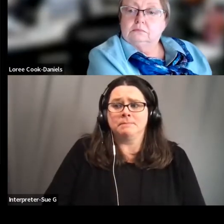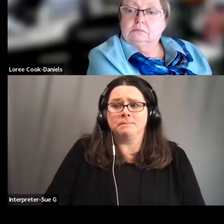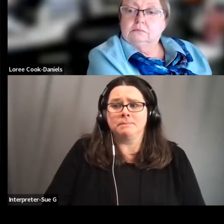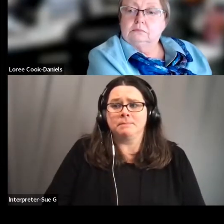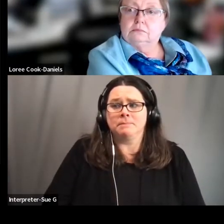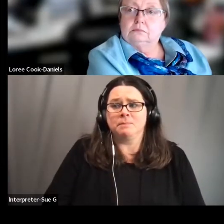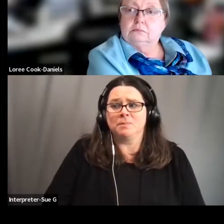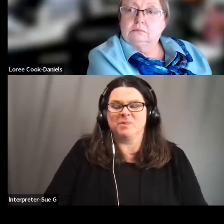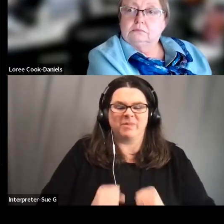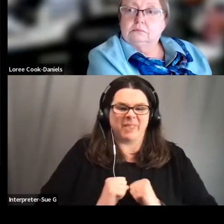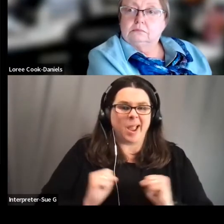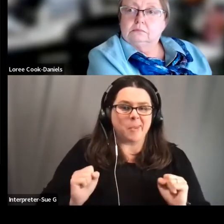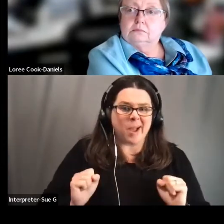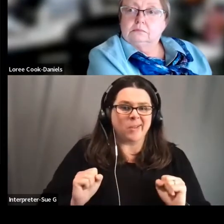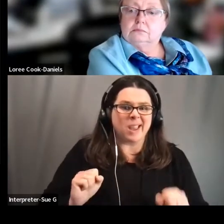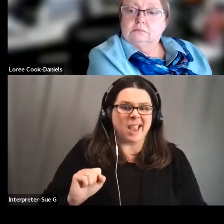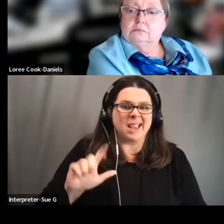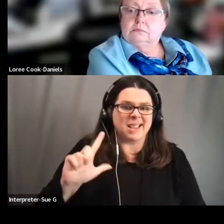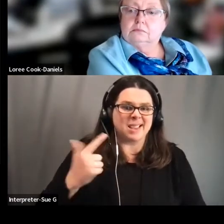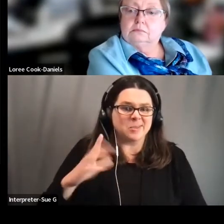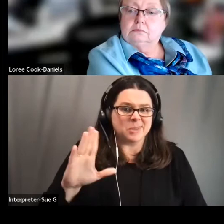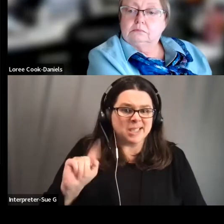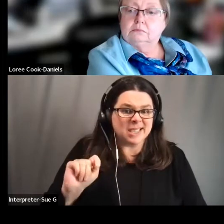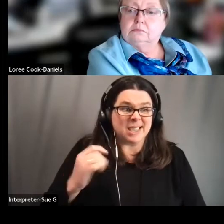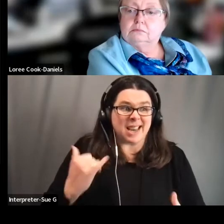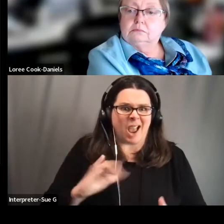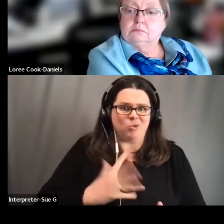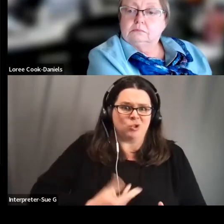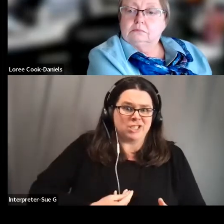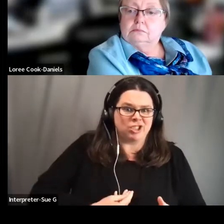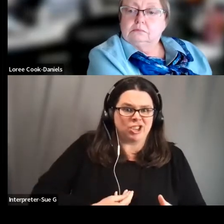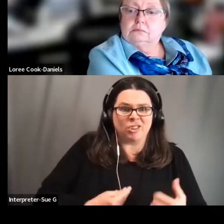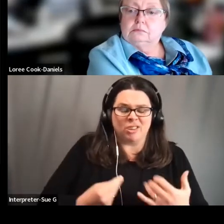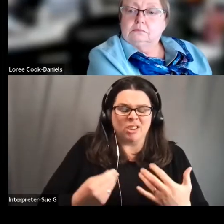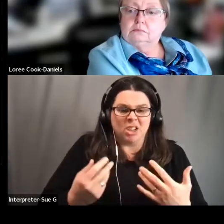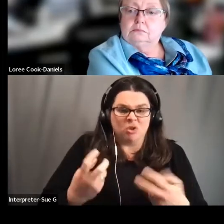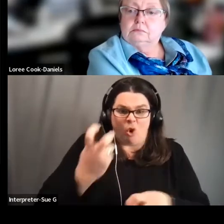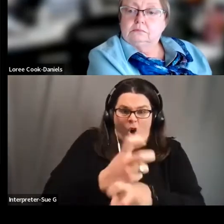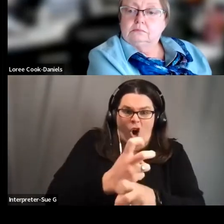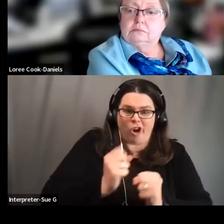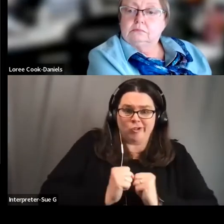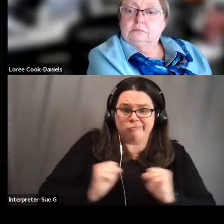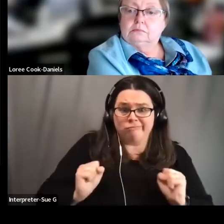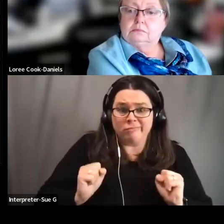Coming out as lesbian, gay, bisexual, even now transgender, it was hard to do that and so because of that,